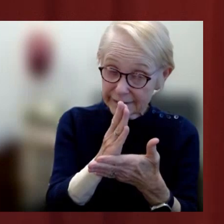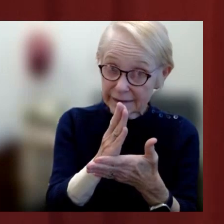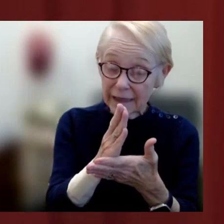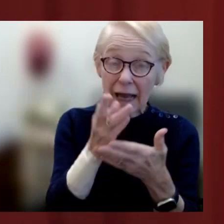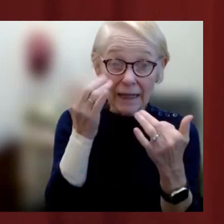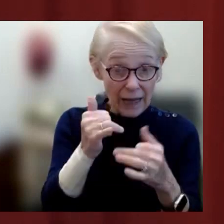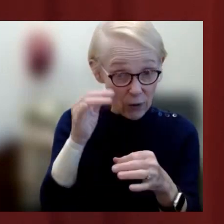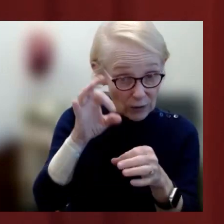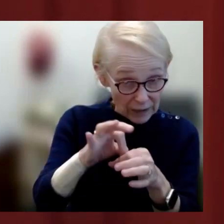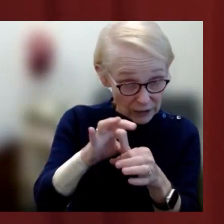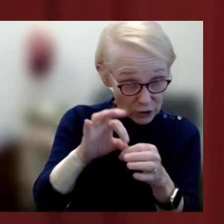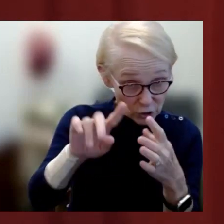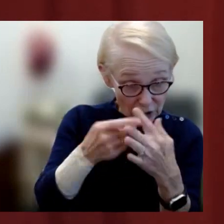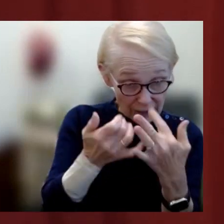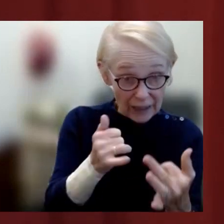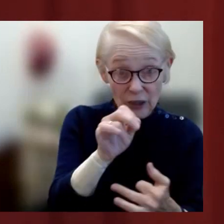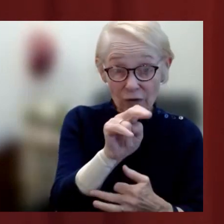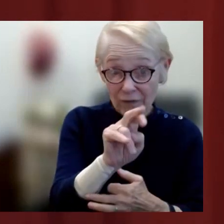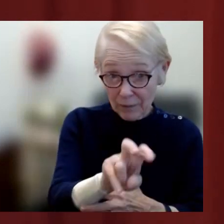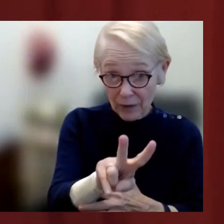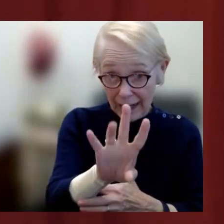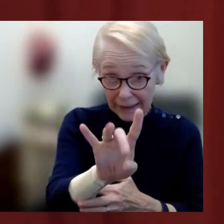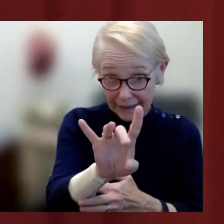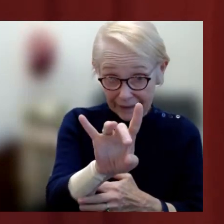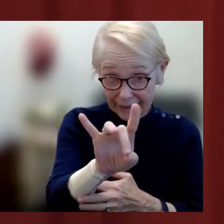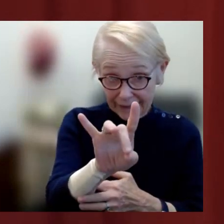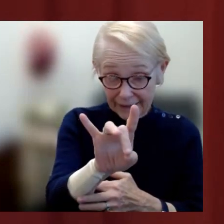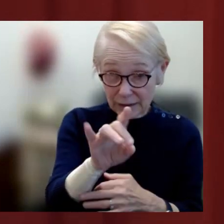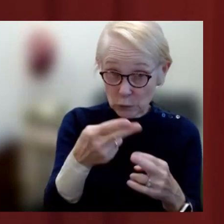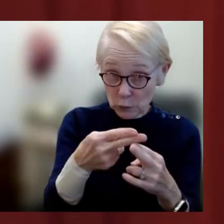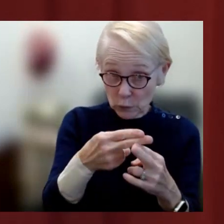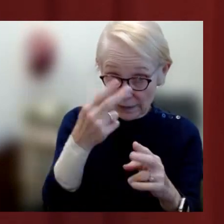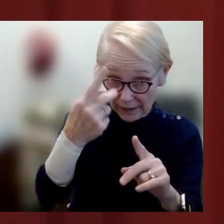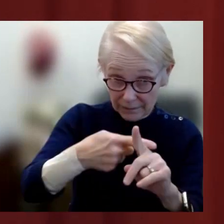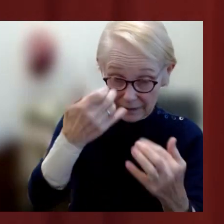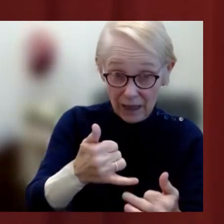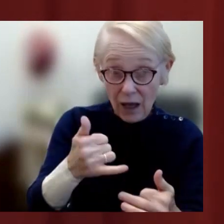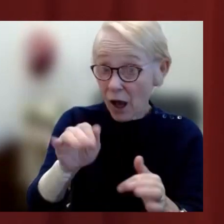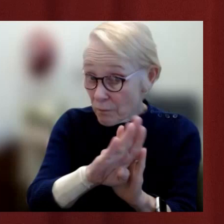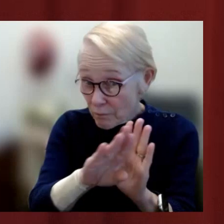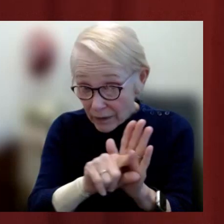coming up on November 8th do you guys have any backgrounds in the political science Industry